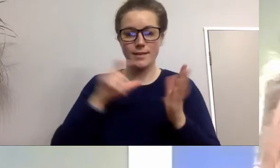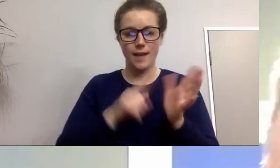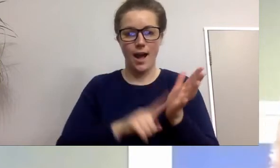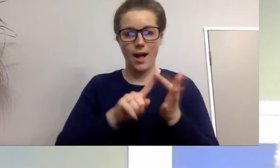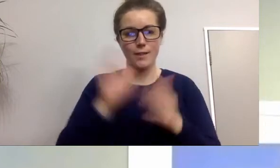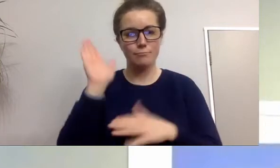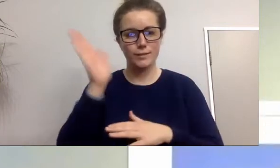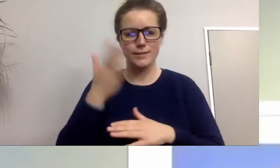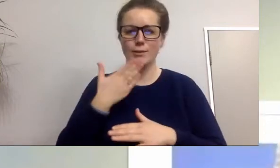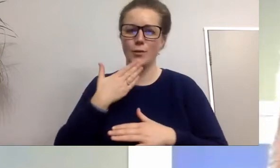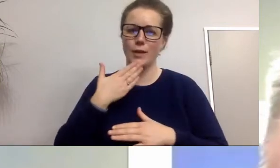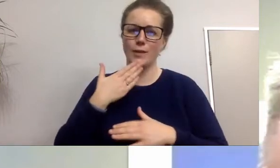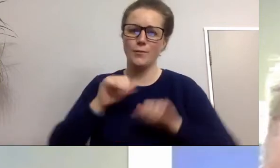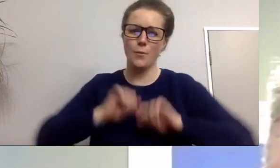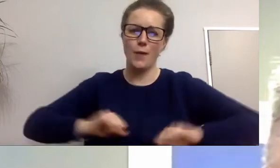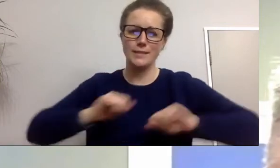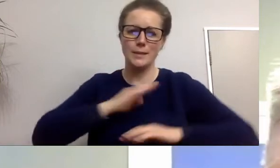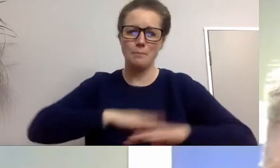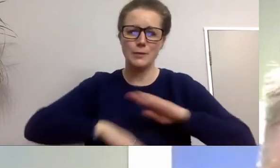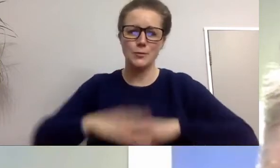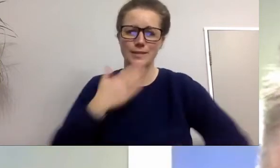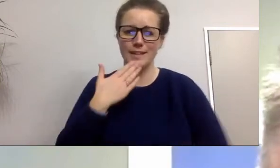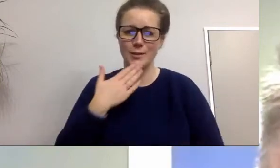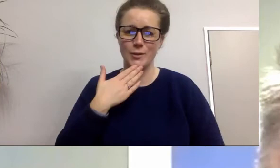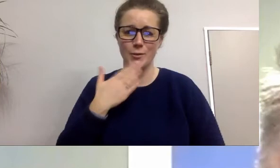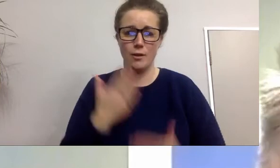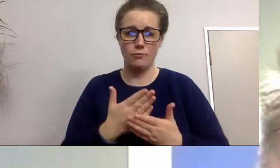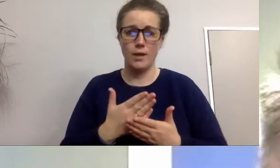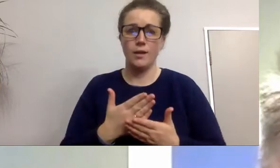waiting for it. It's an honor for us to have Pascale with us